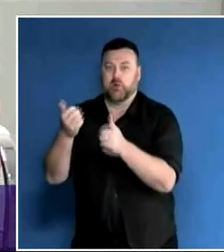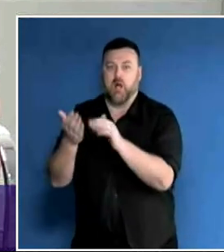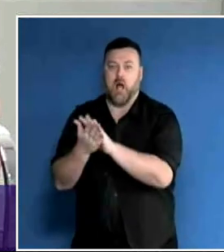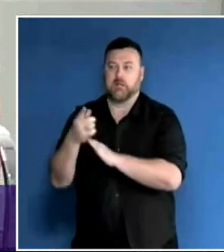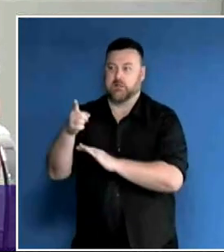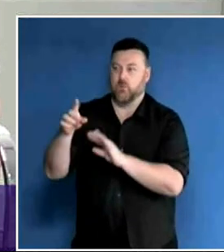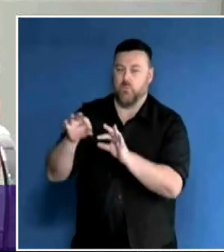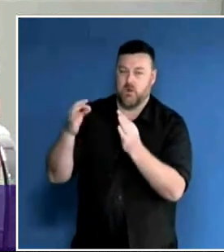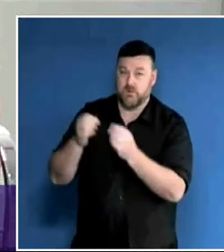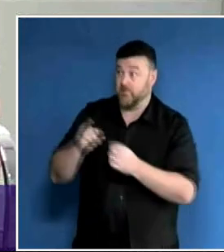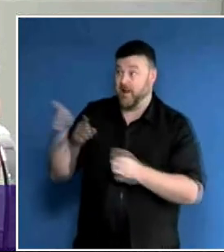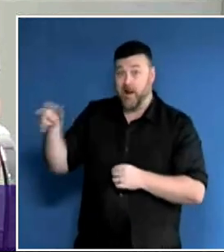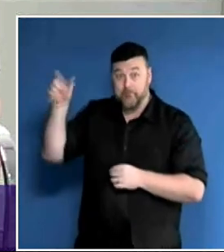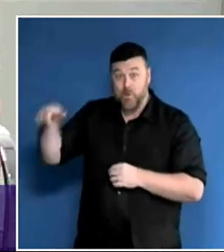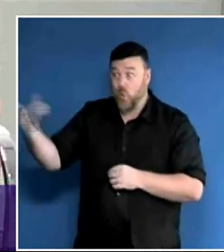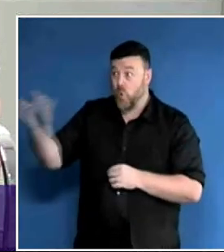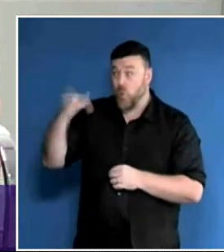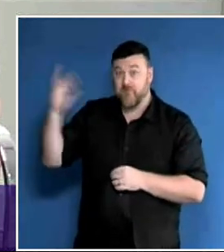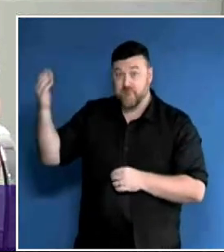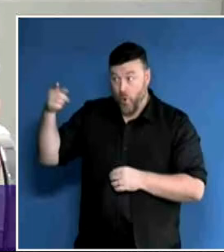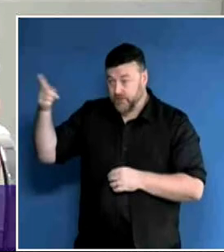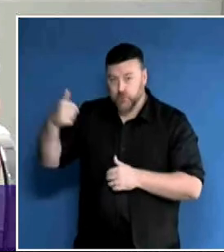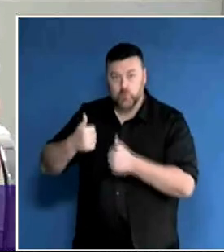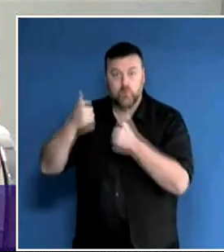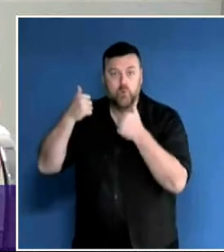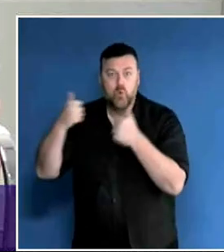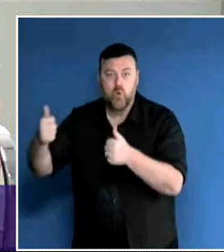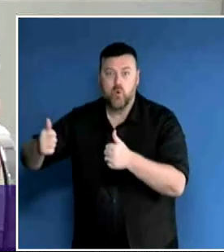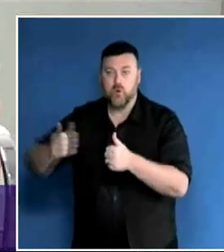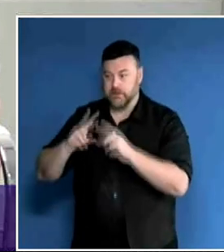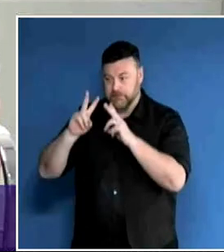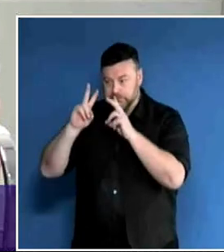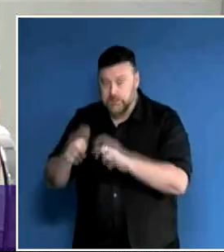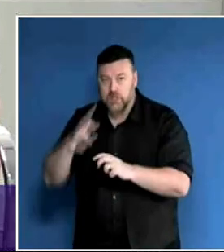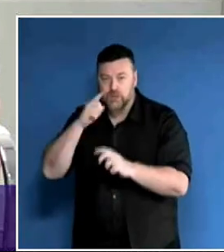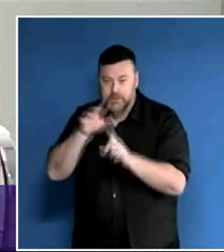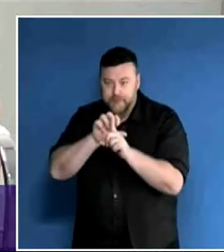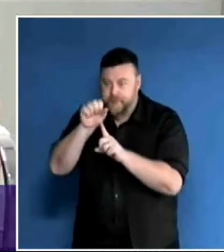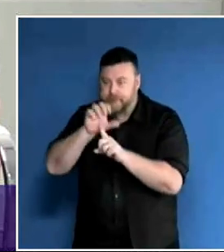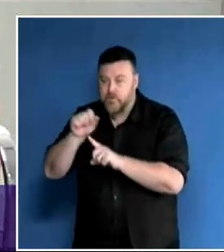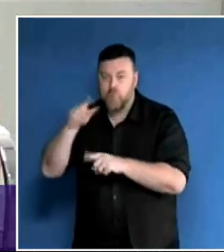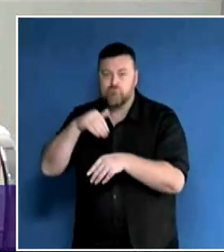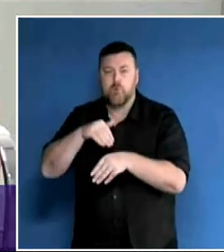the issues, the problems that had been happening before, and she was already thinking of ways to counter those problems.